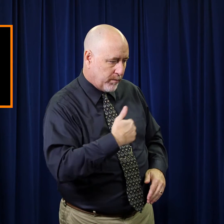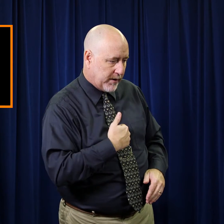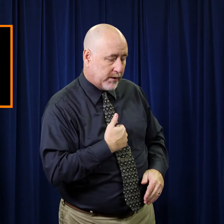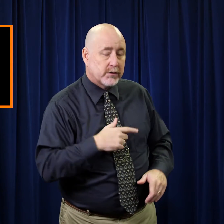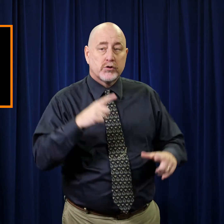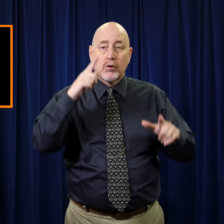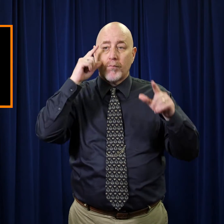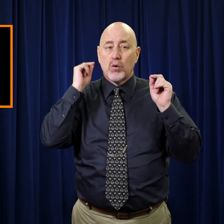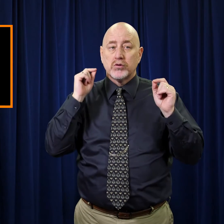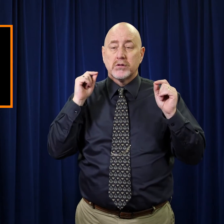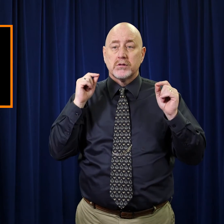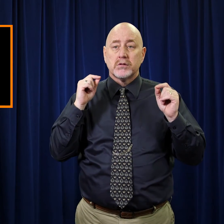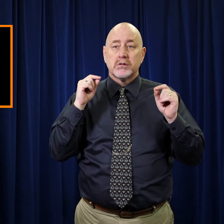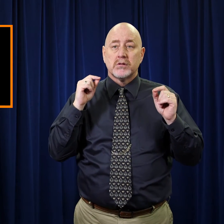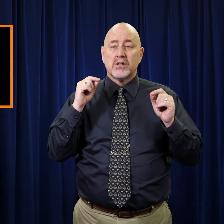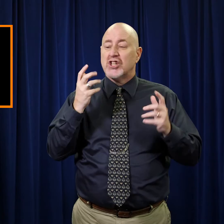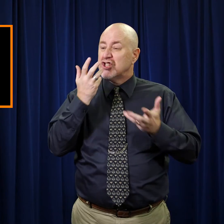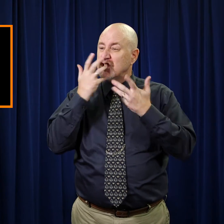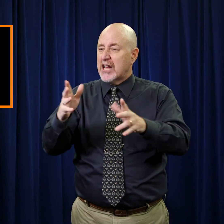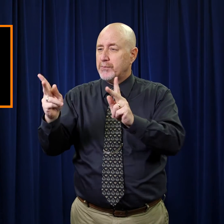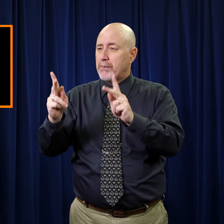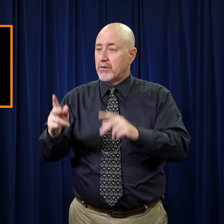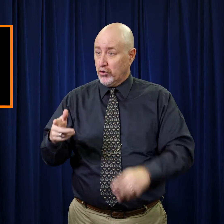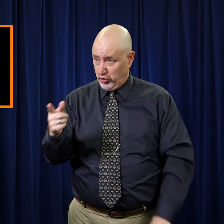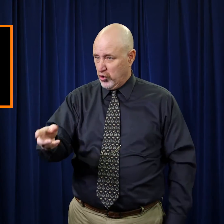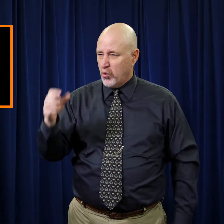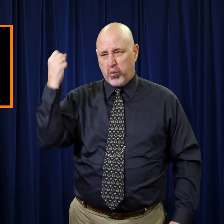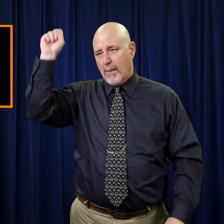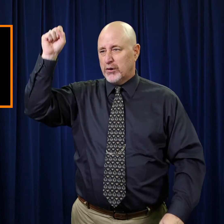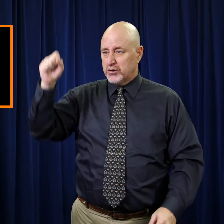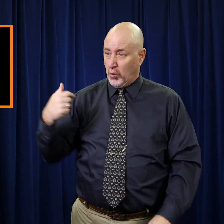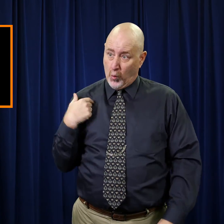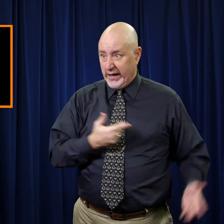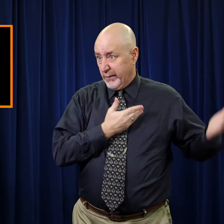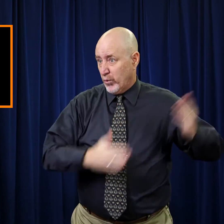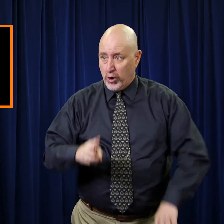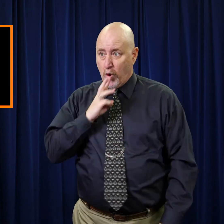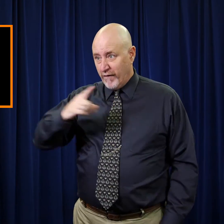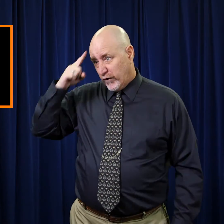bring the water." So Moses shouts at the people, "Hear now you're rebels must we